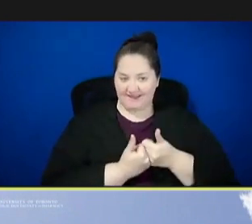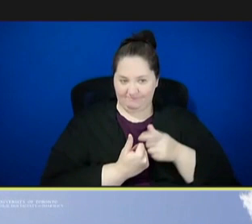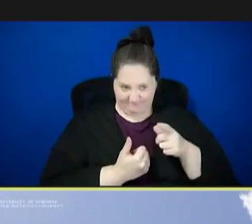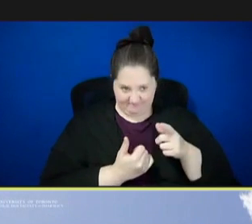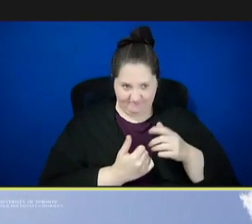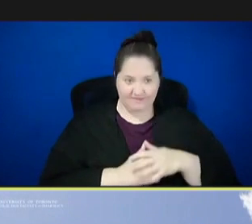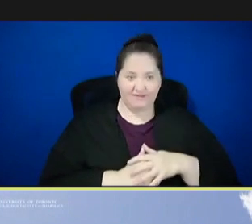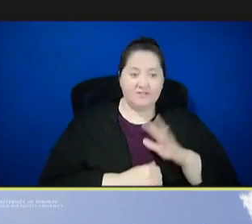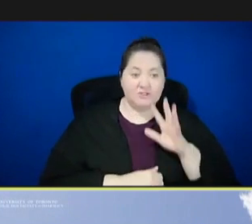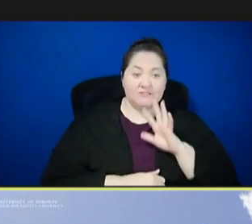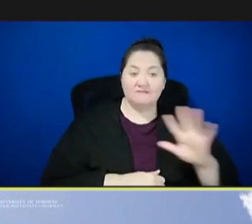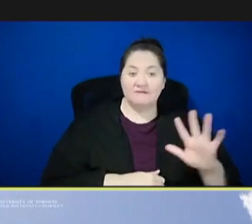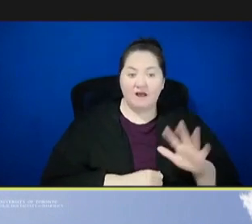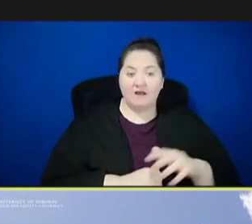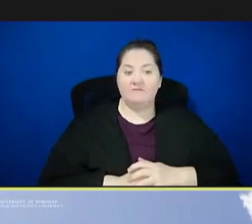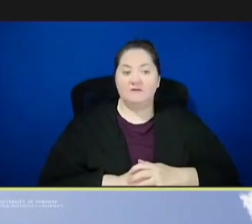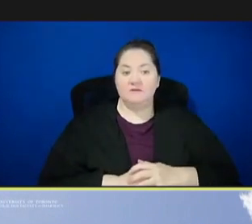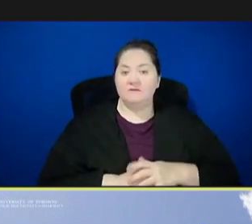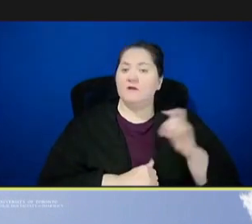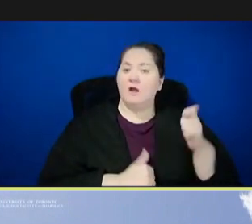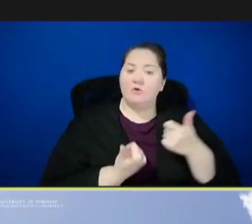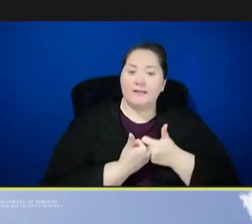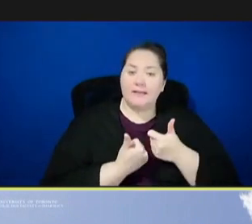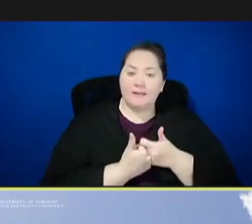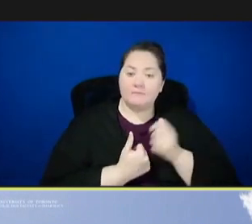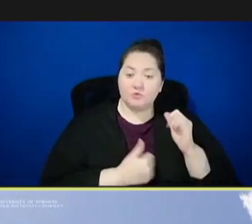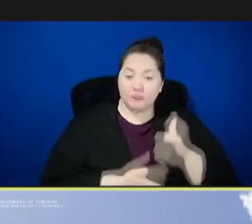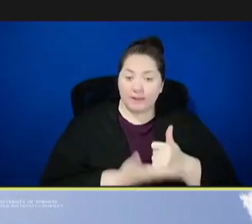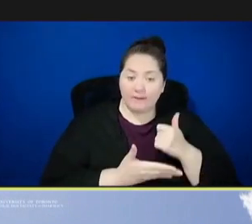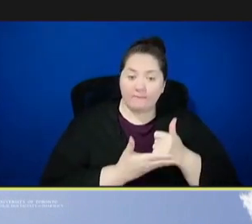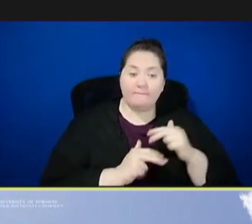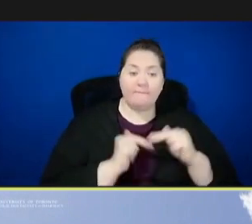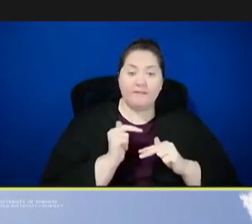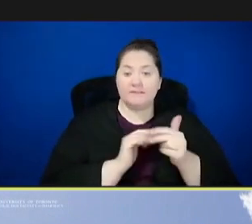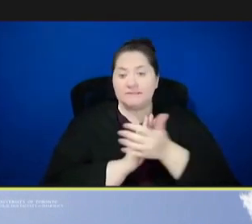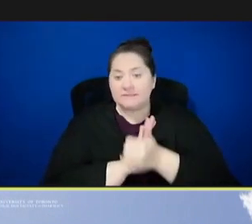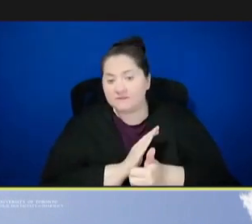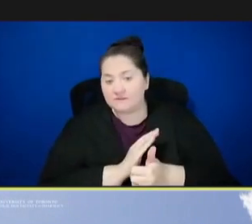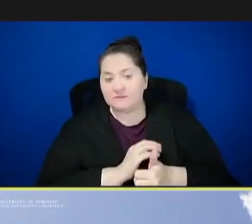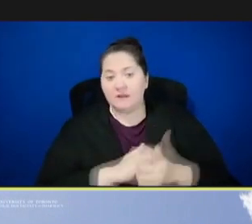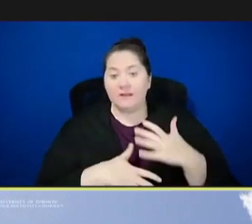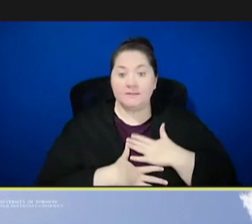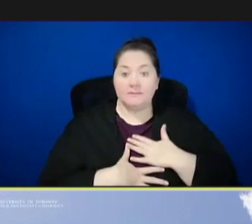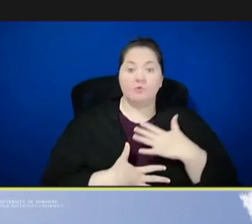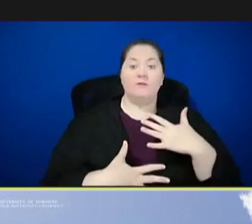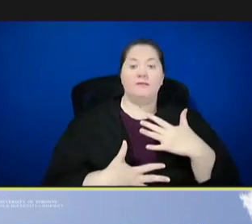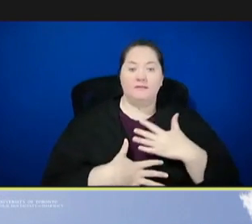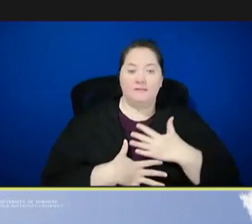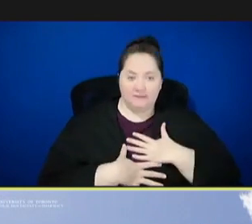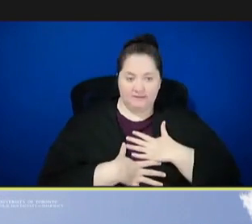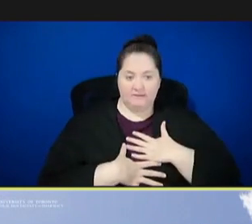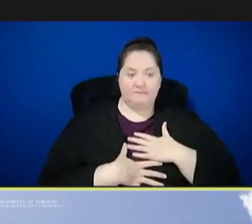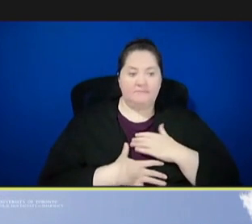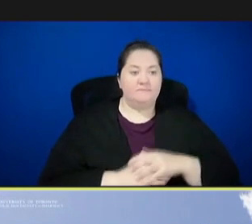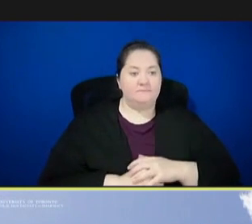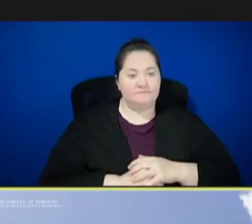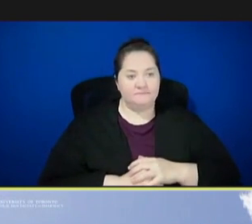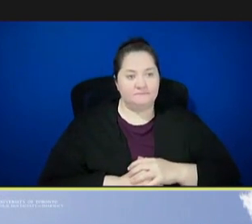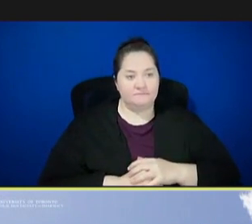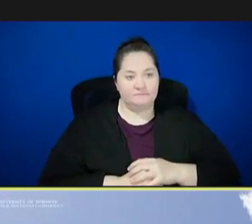years old. And there's other games that actually help to build skills like deep breathing. When it